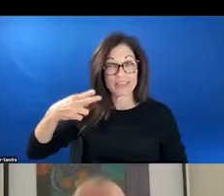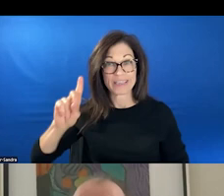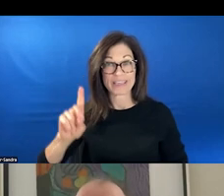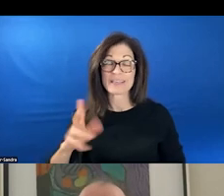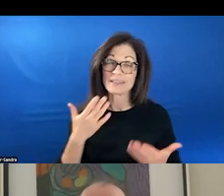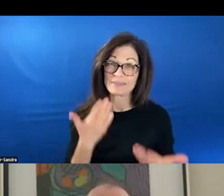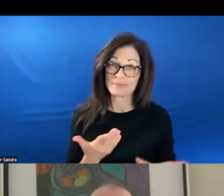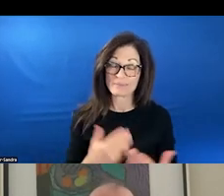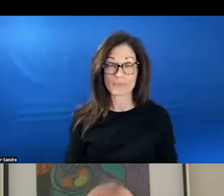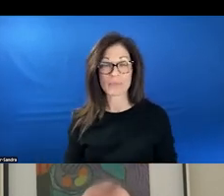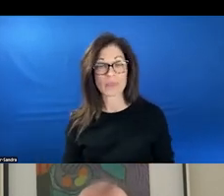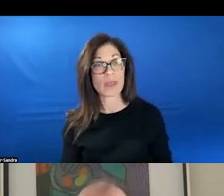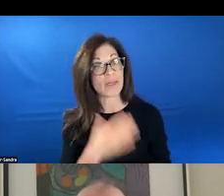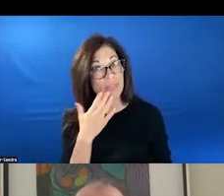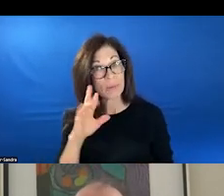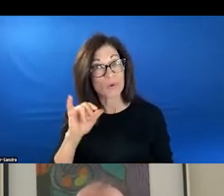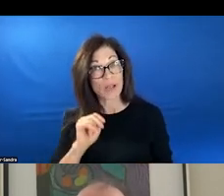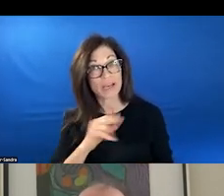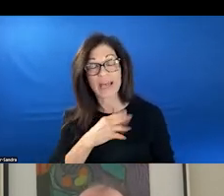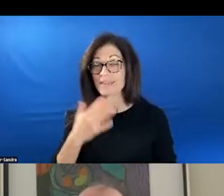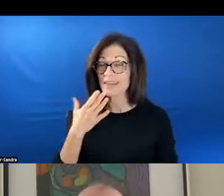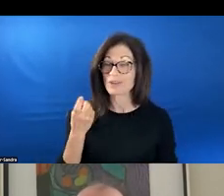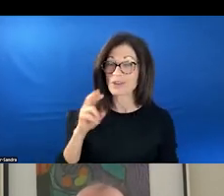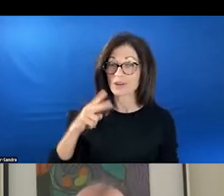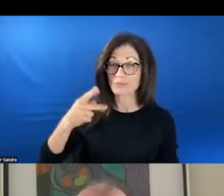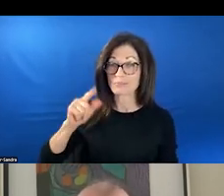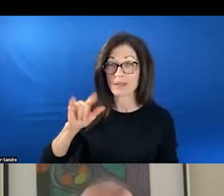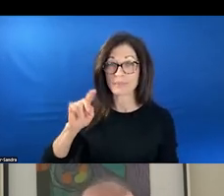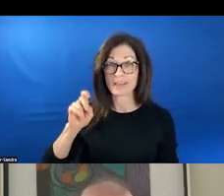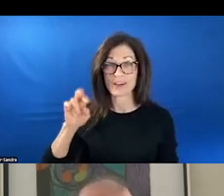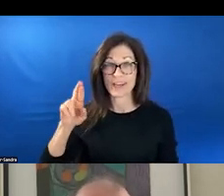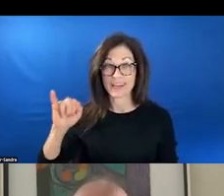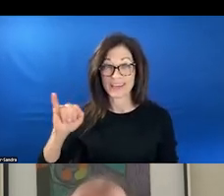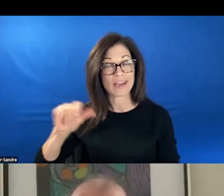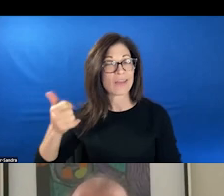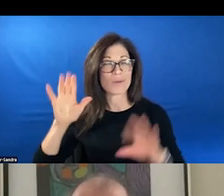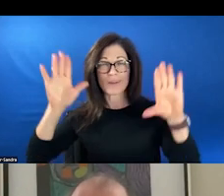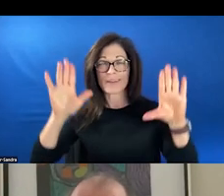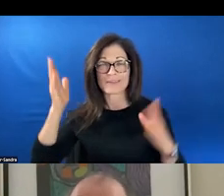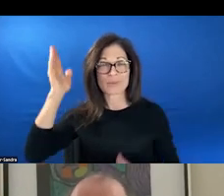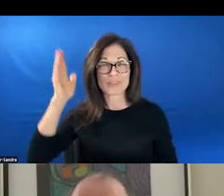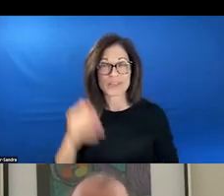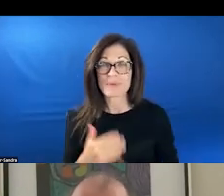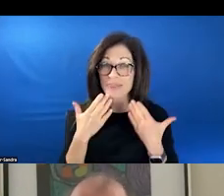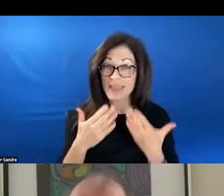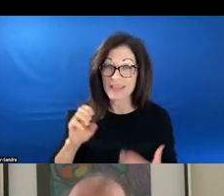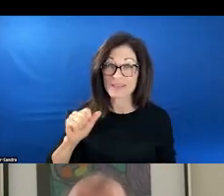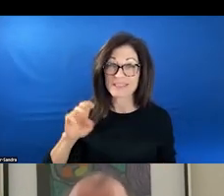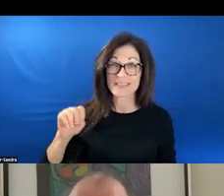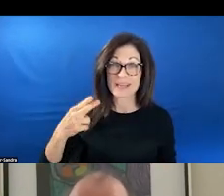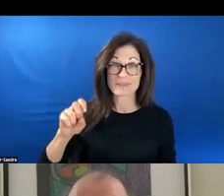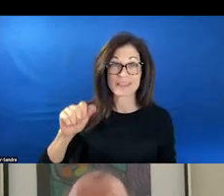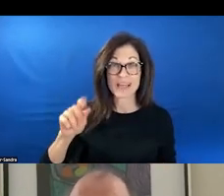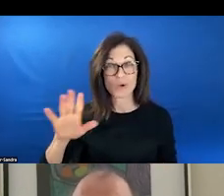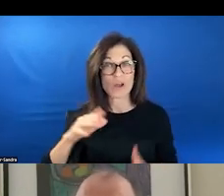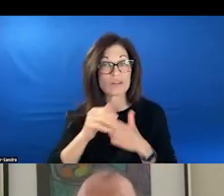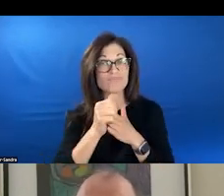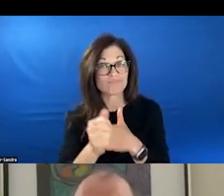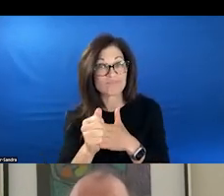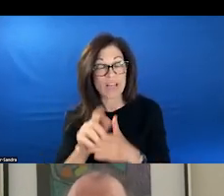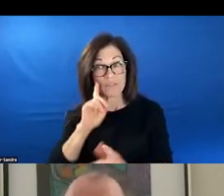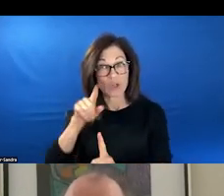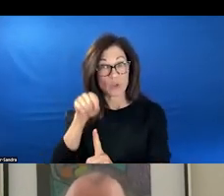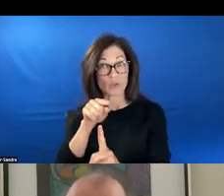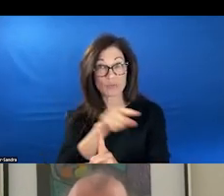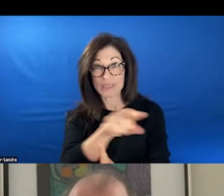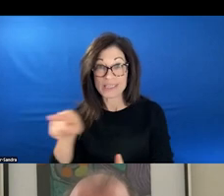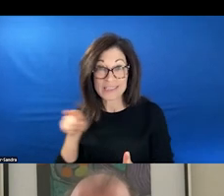FOR ALL OF THE LEADERSHIP AND THANK YOU TO ALL OF THE HARD WORK THAT YOU HAVE PUT INTO THIS